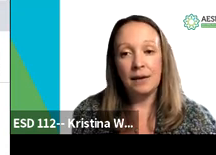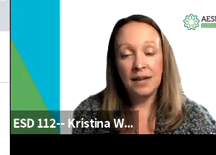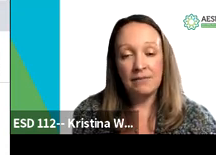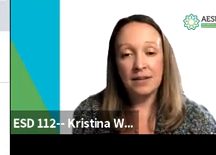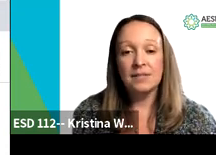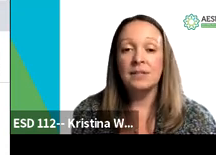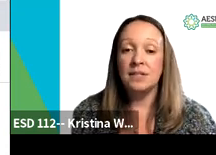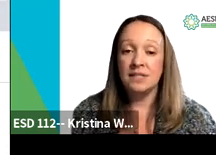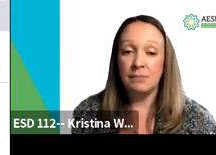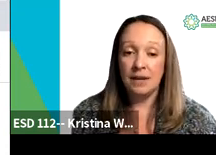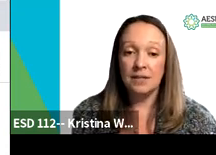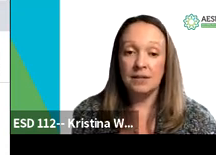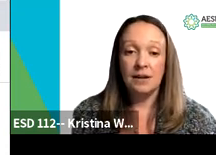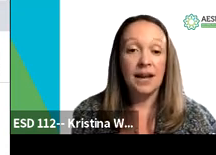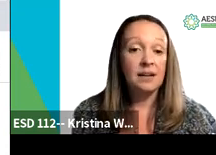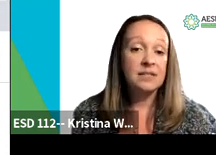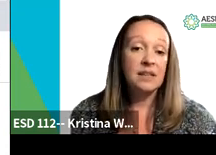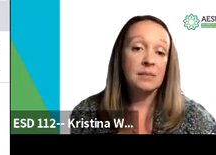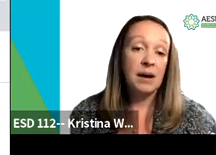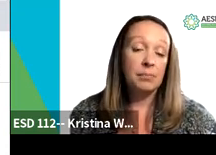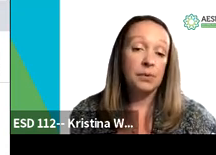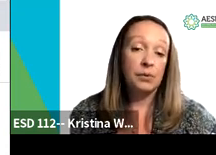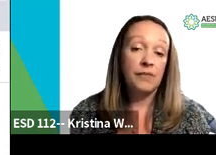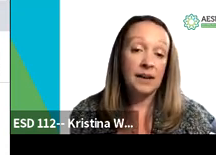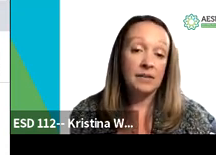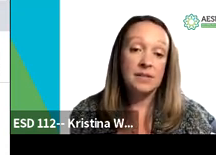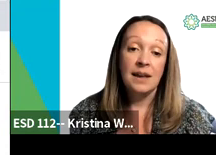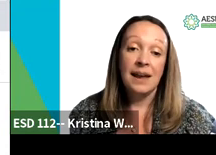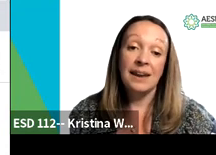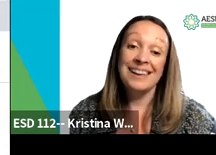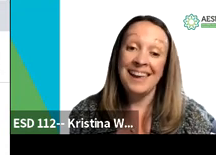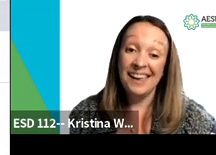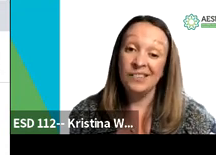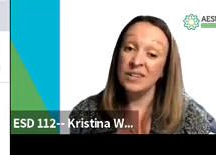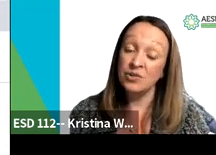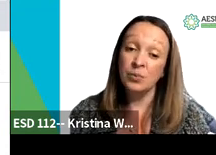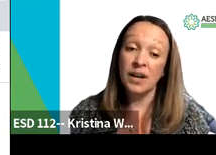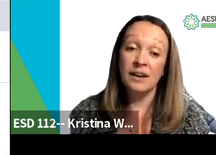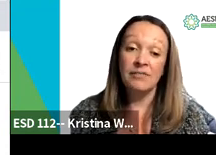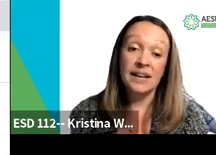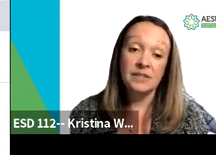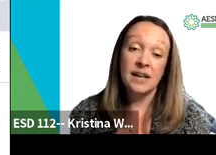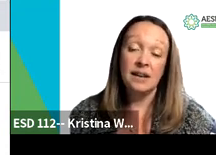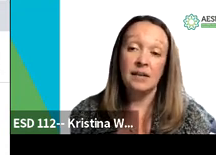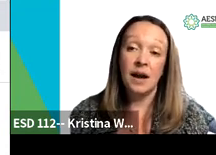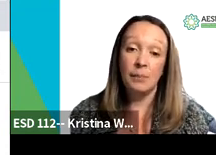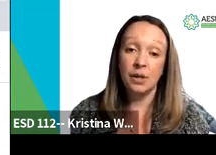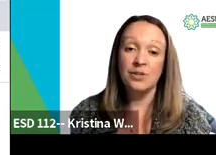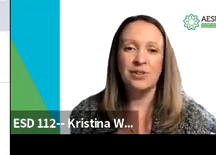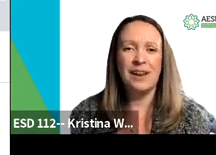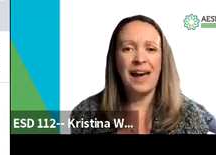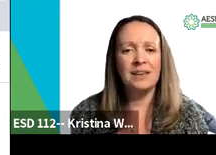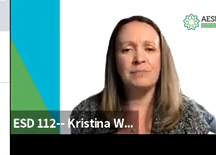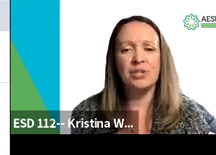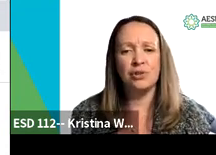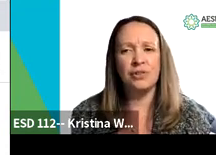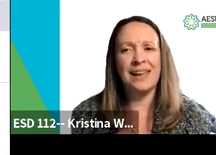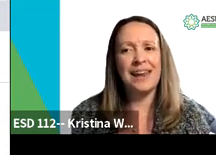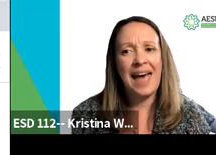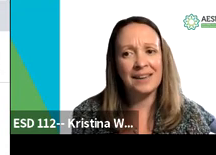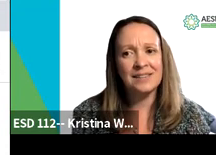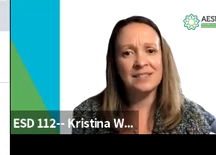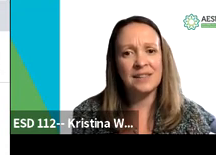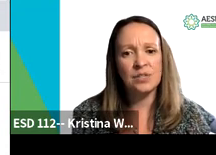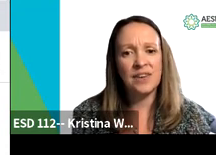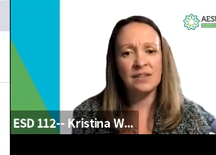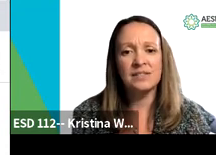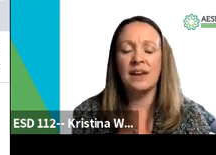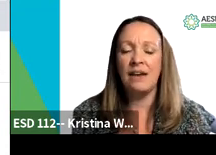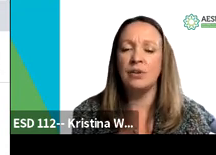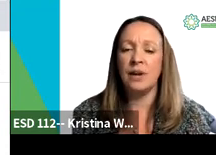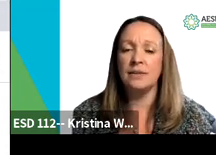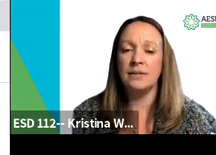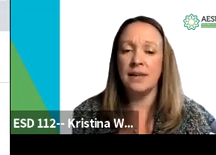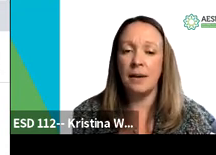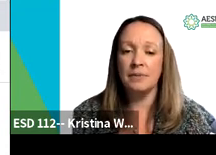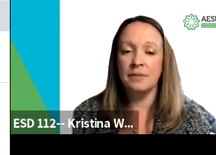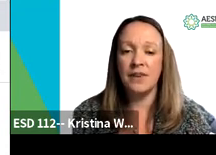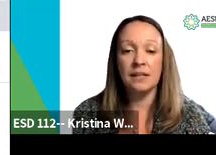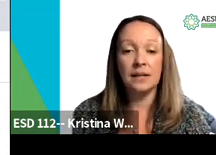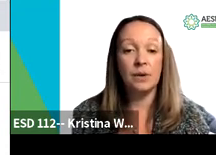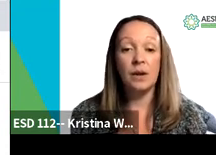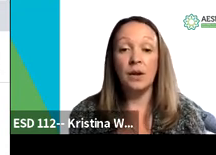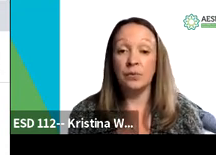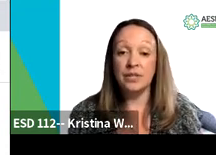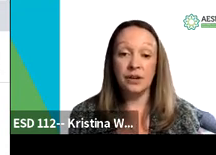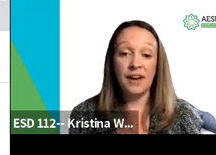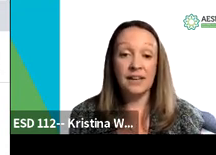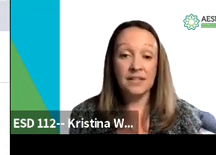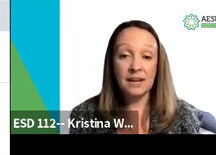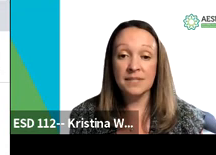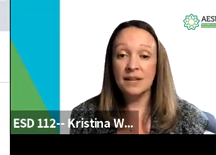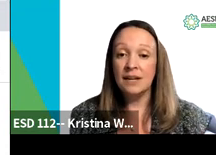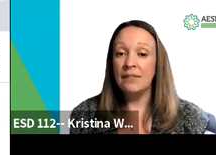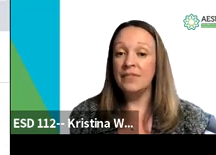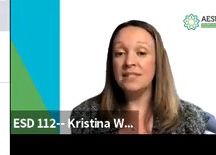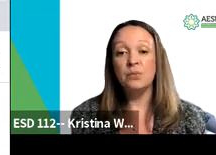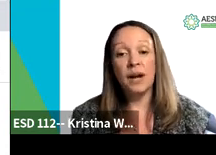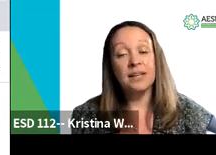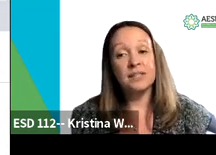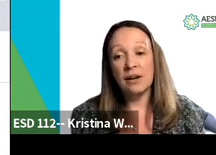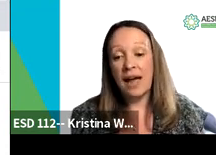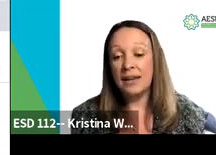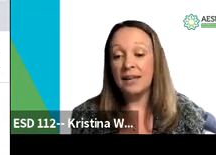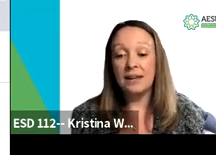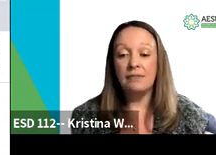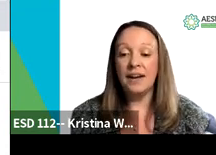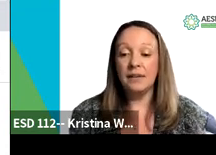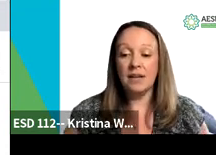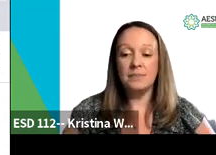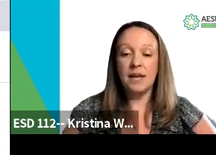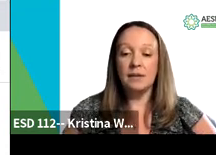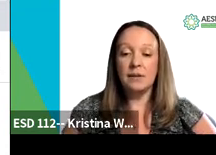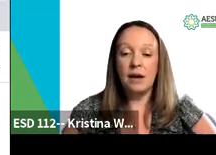ESD 112-- Kristina Wambold: Canvas to submit. I can also look them up upload files and I can restrict what kind of files, they upload so that I can be sure that I can access those files and have the right setup. So if I click restrict file types. This is where I can start adding in file types like doubt.